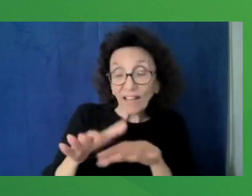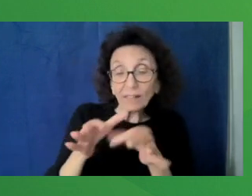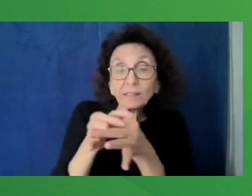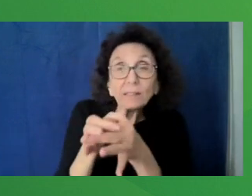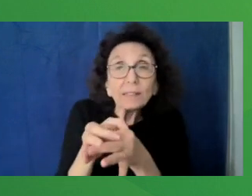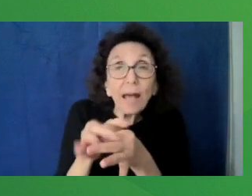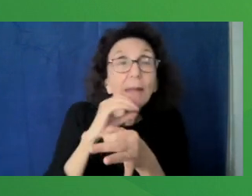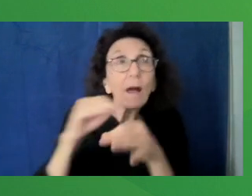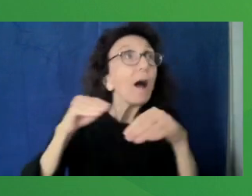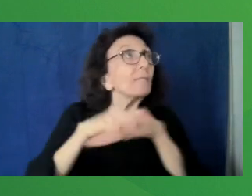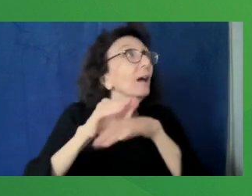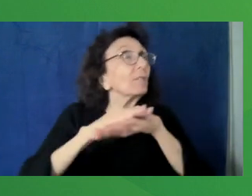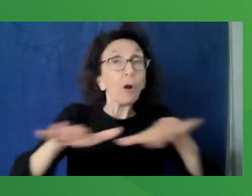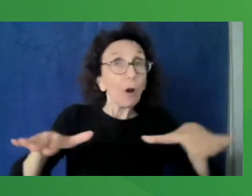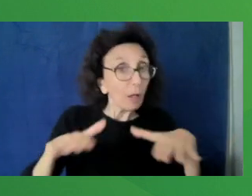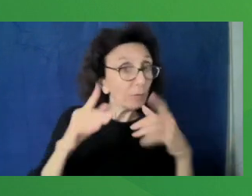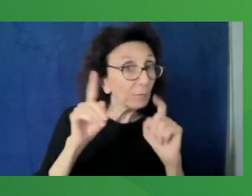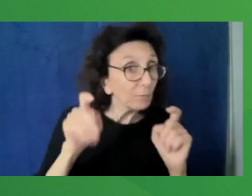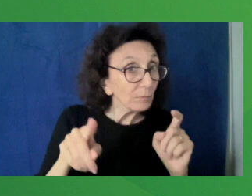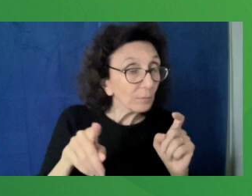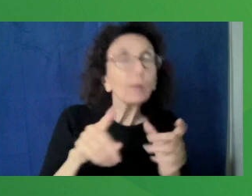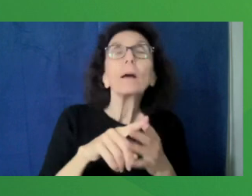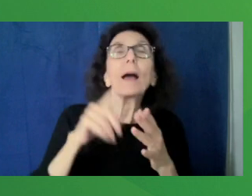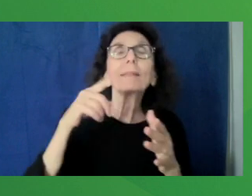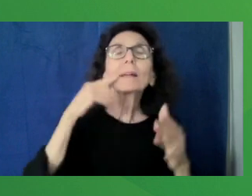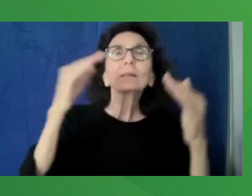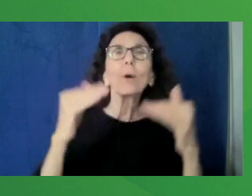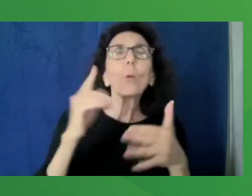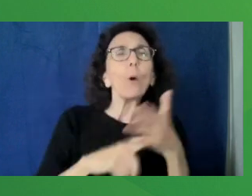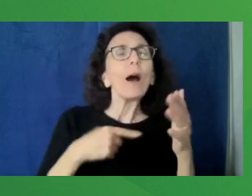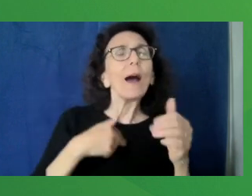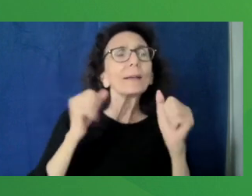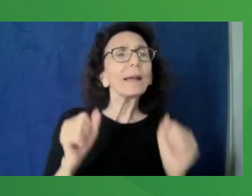And then they think about what can be done. And part of that, thinking about what can be done